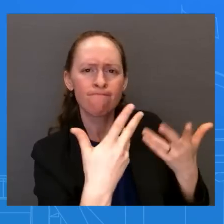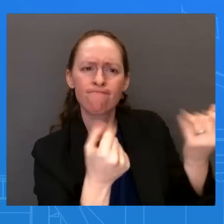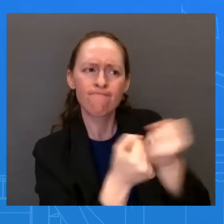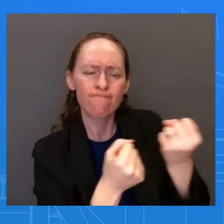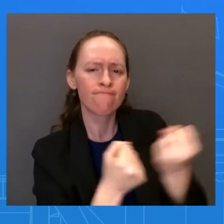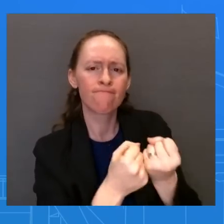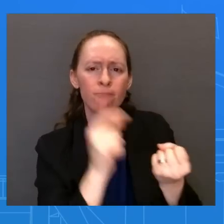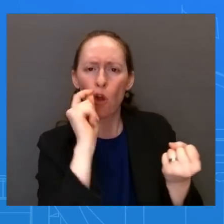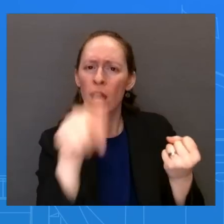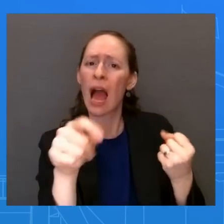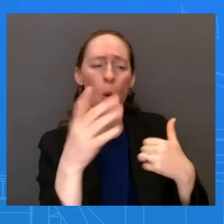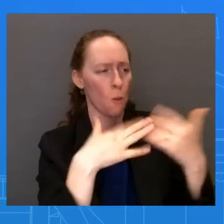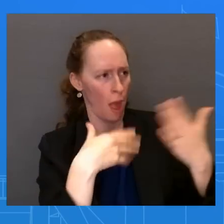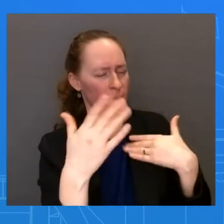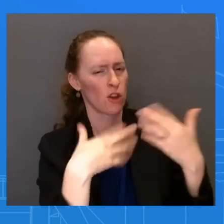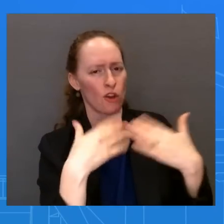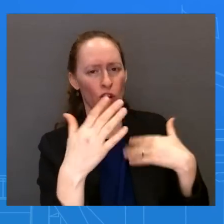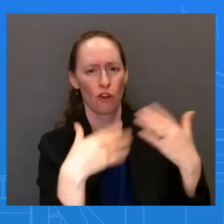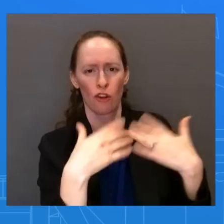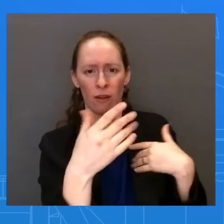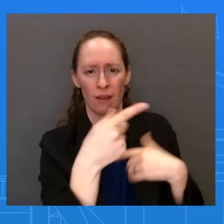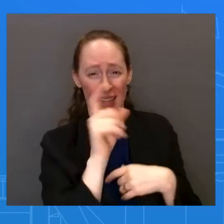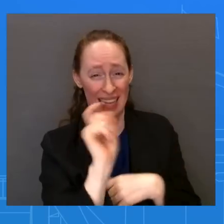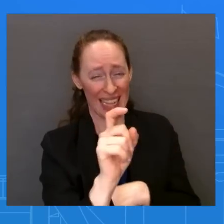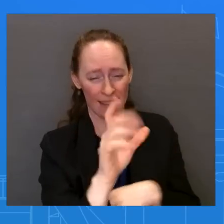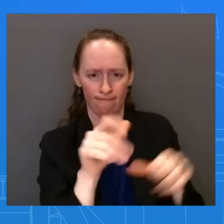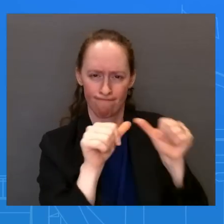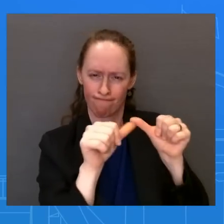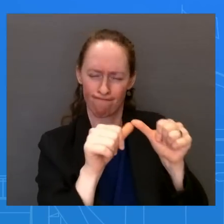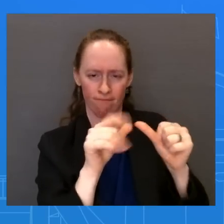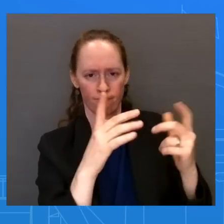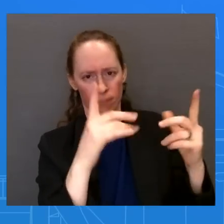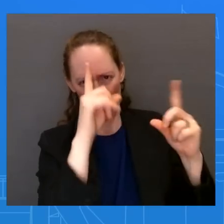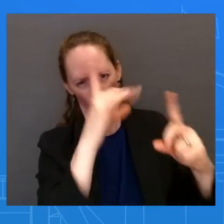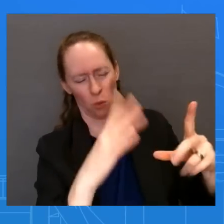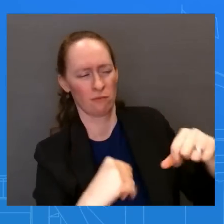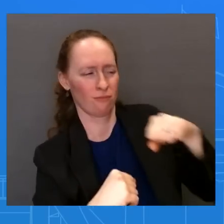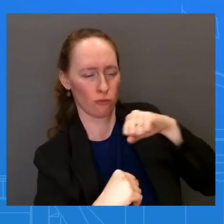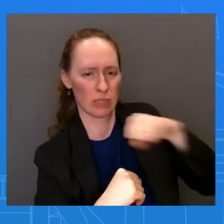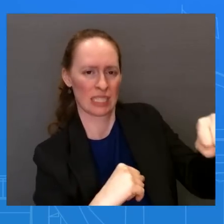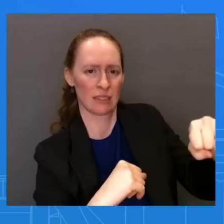that we have seen from Russia for almost a year now. But I don't have any new announcements